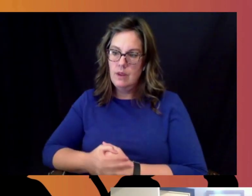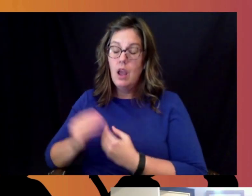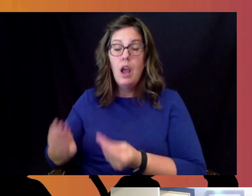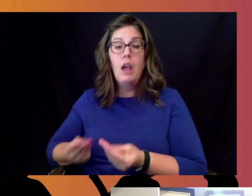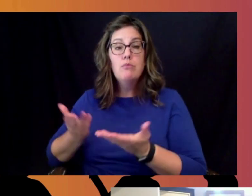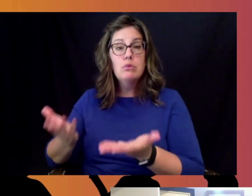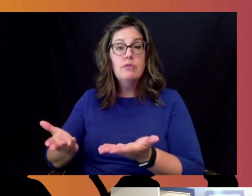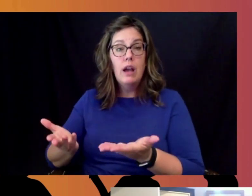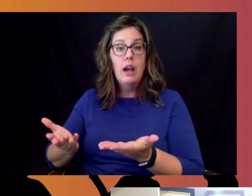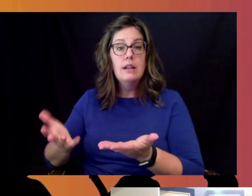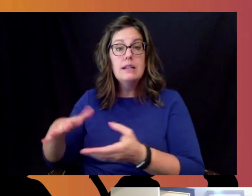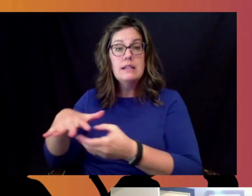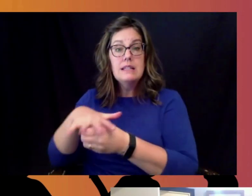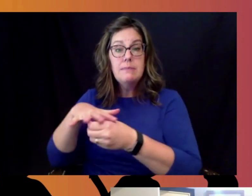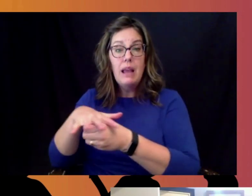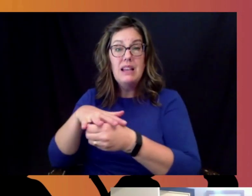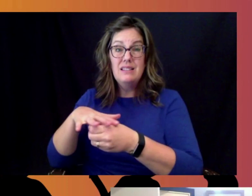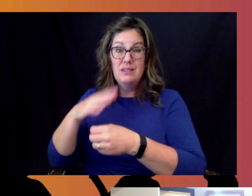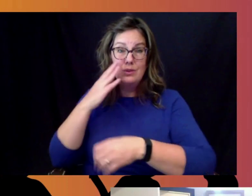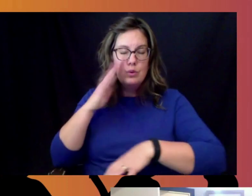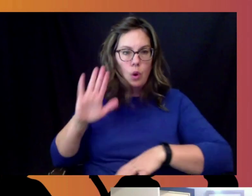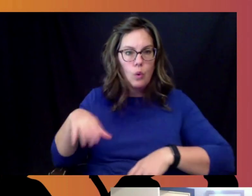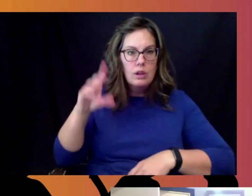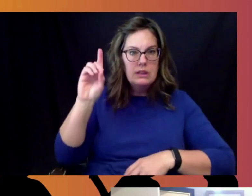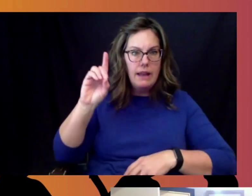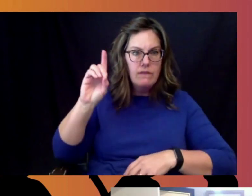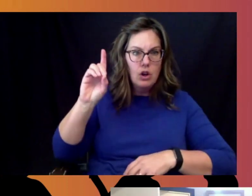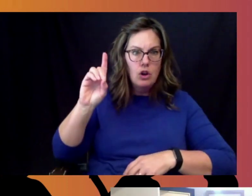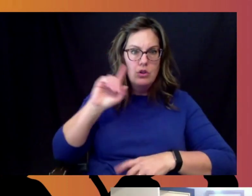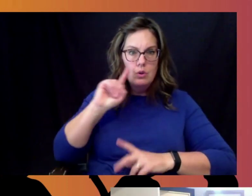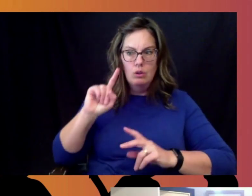you know in denver often you can go a whole day without seeing someone who looks like you